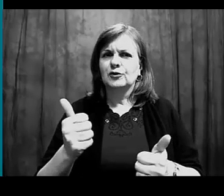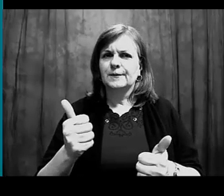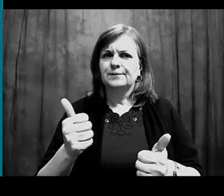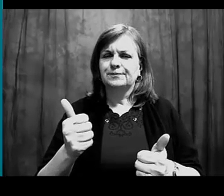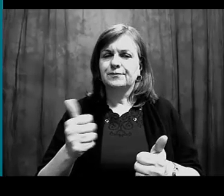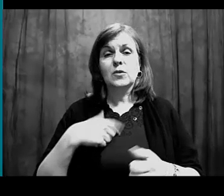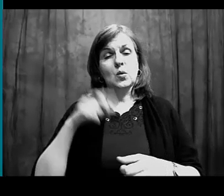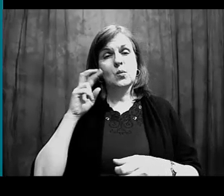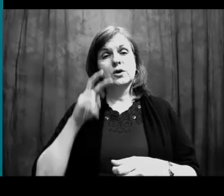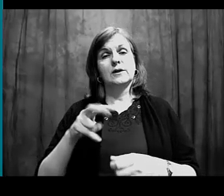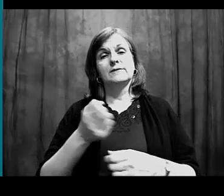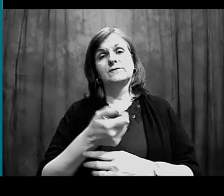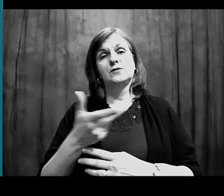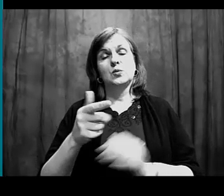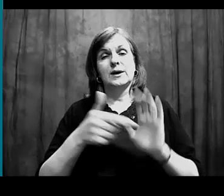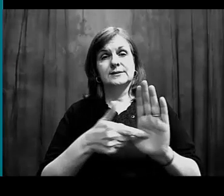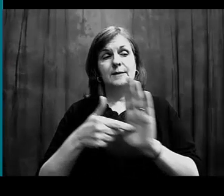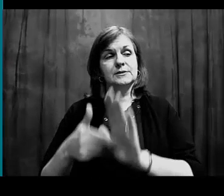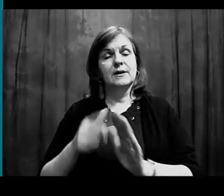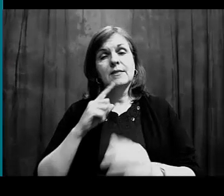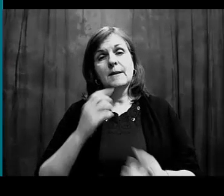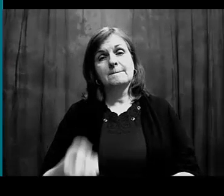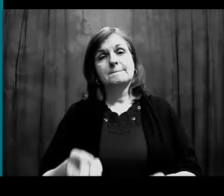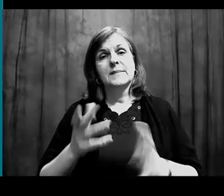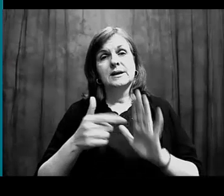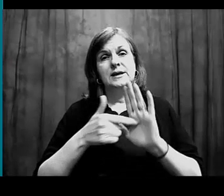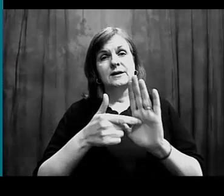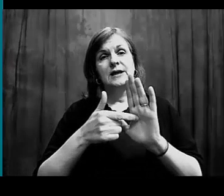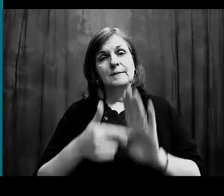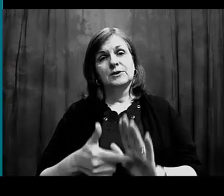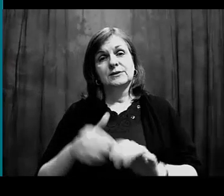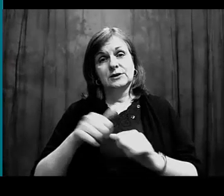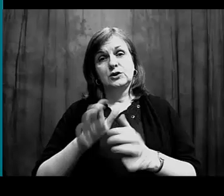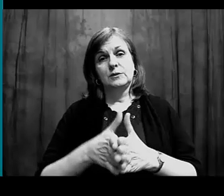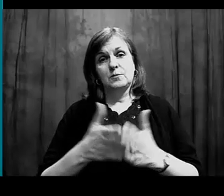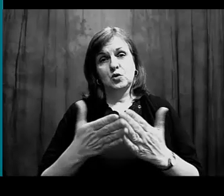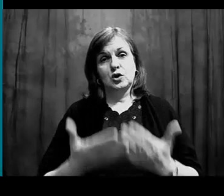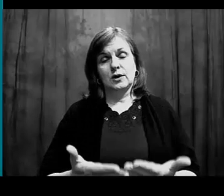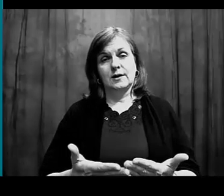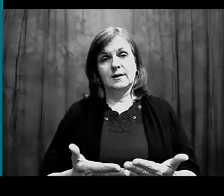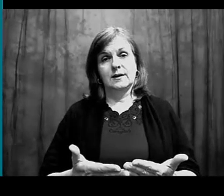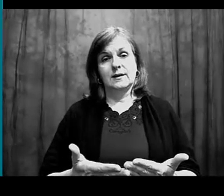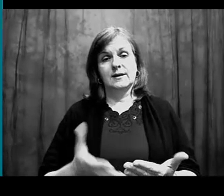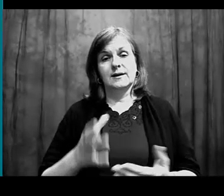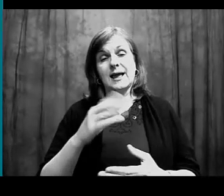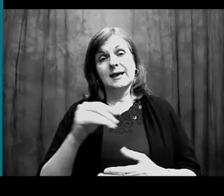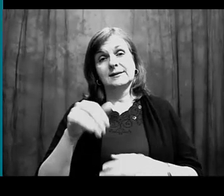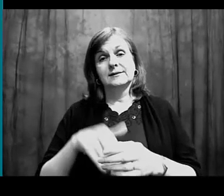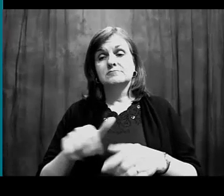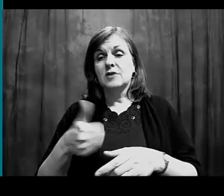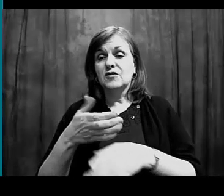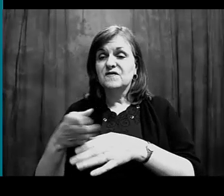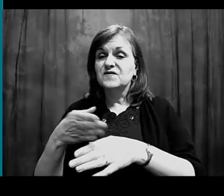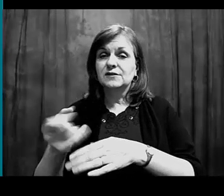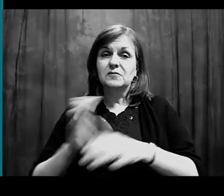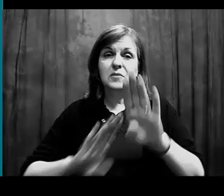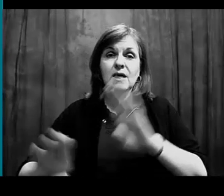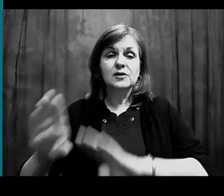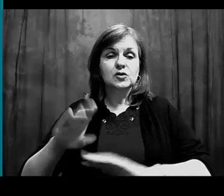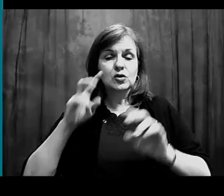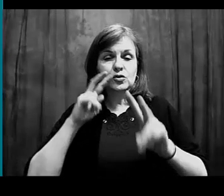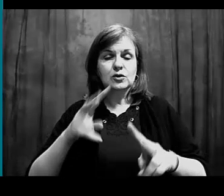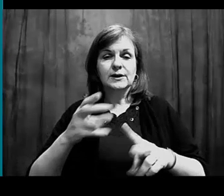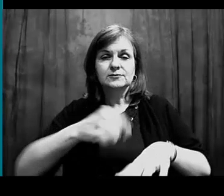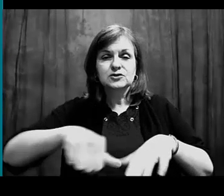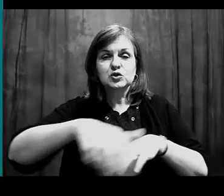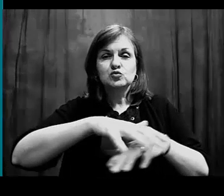well we can look at a couple of different examples there are many examples in your book and in fields of biology looking at